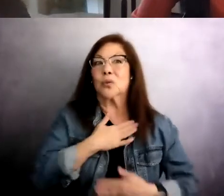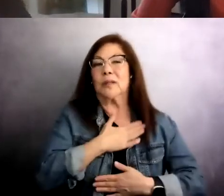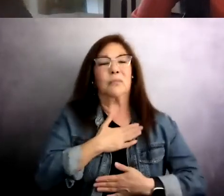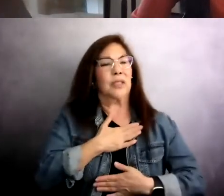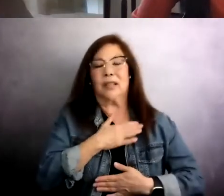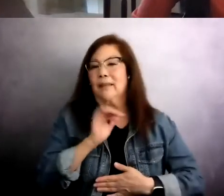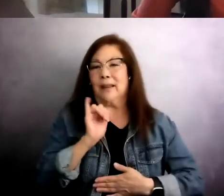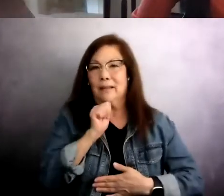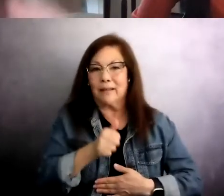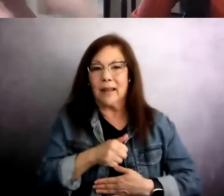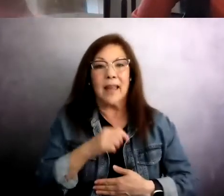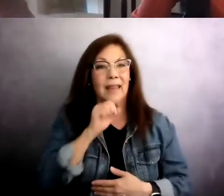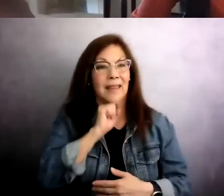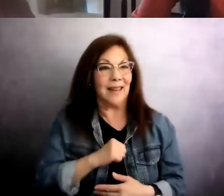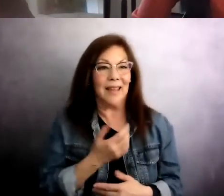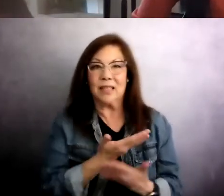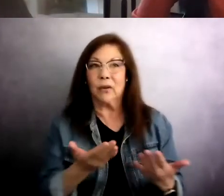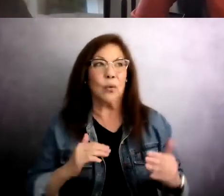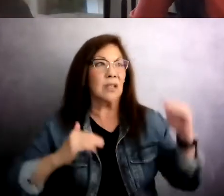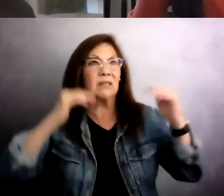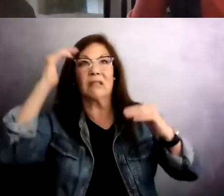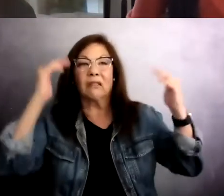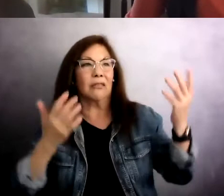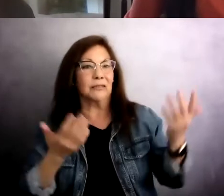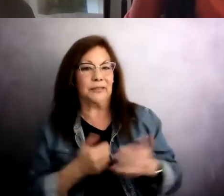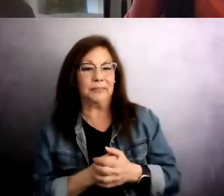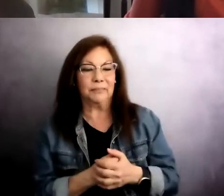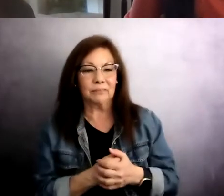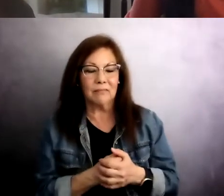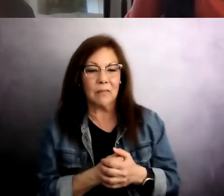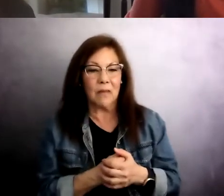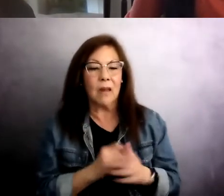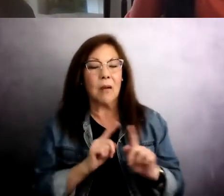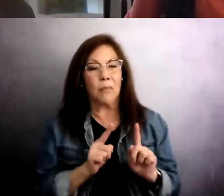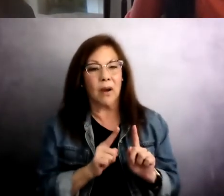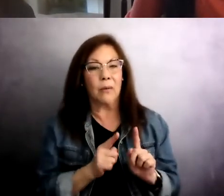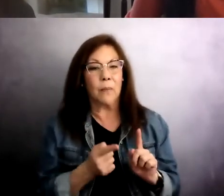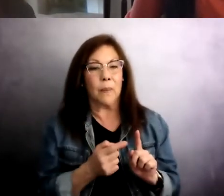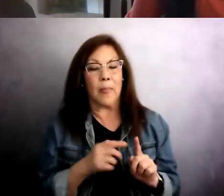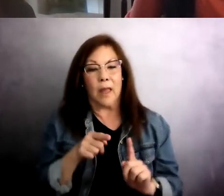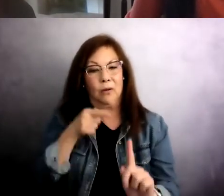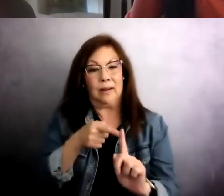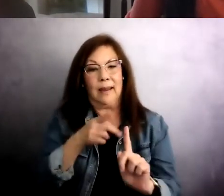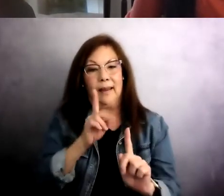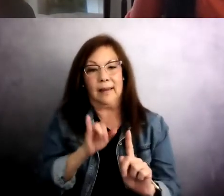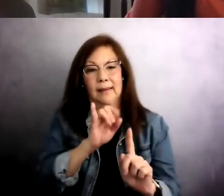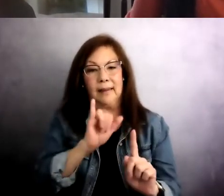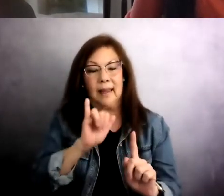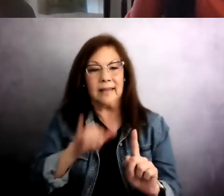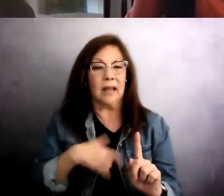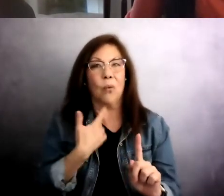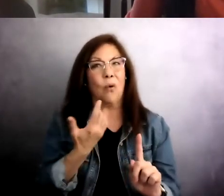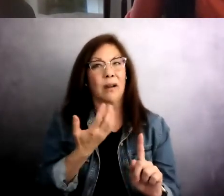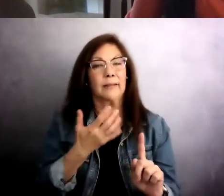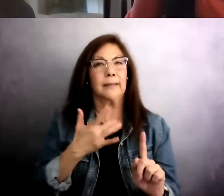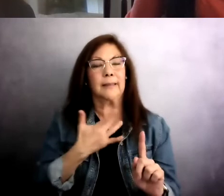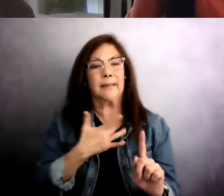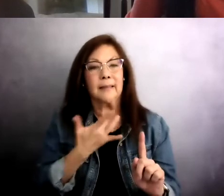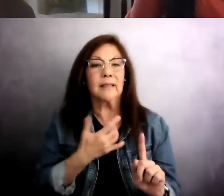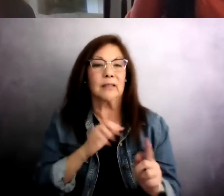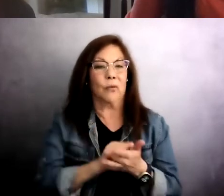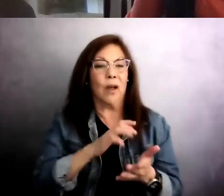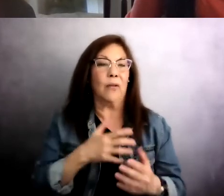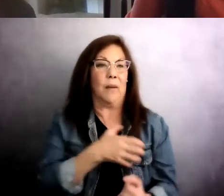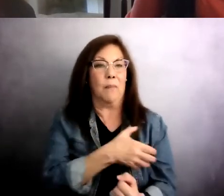When it comes right down to Daisy, I wanted this sense on only of wealth and power and